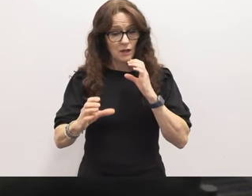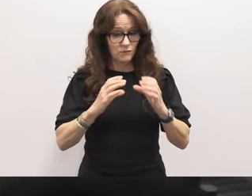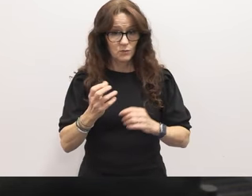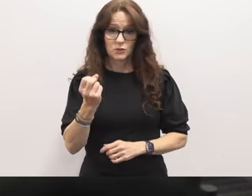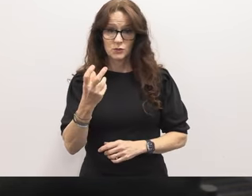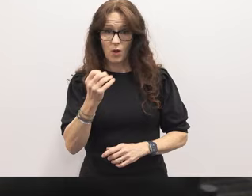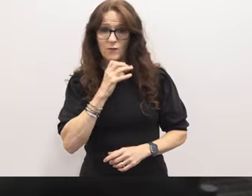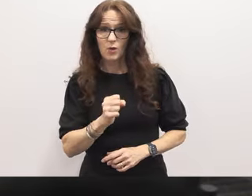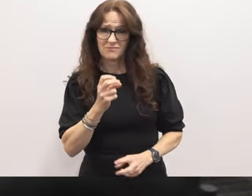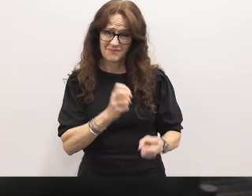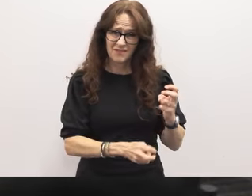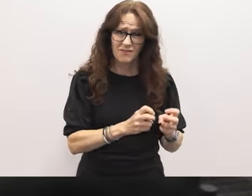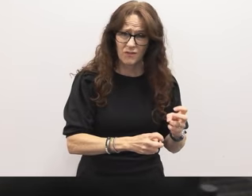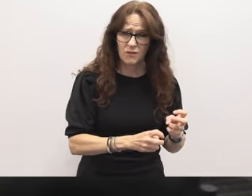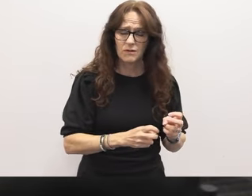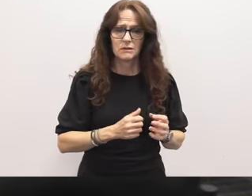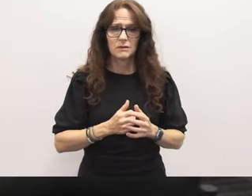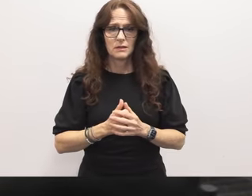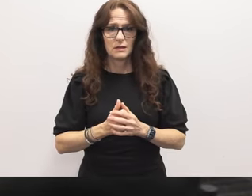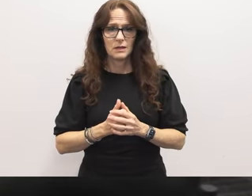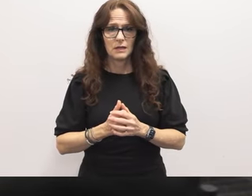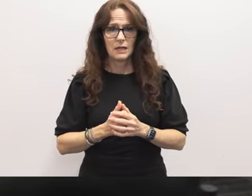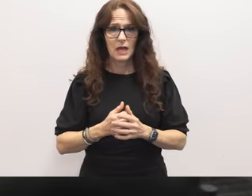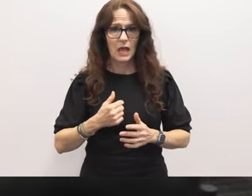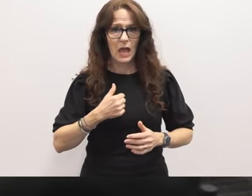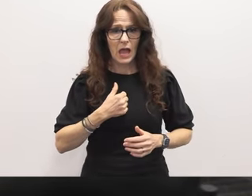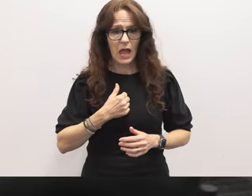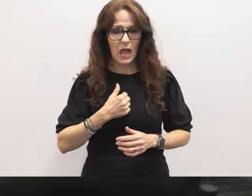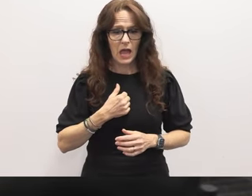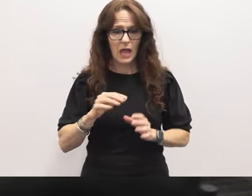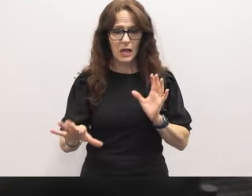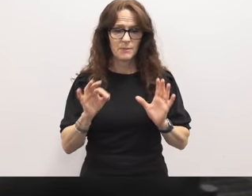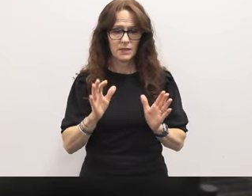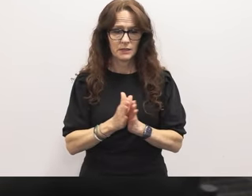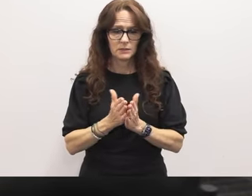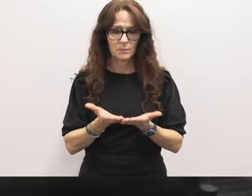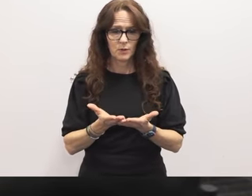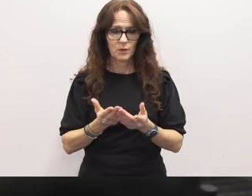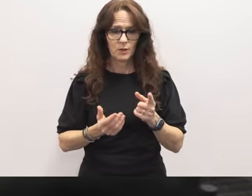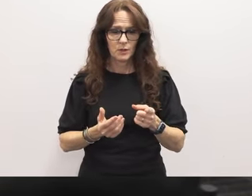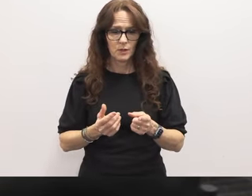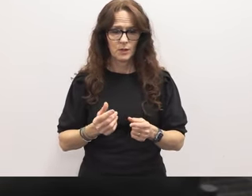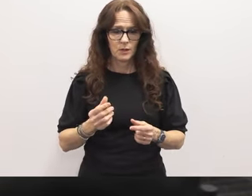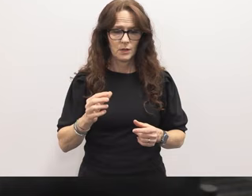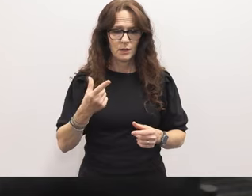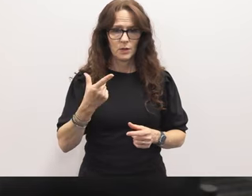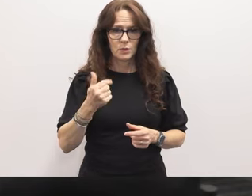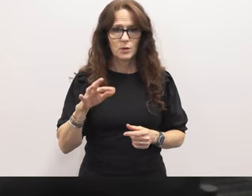And, but so instead, I chose a book, this book right here, Ghost Boys by Jewell Parker Rhodes,